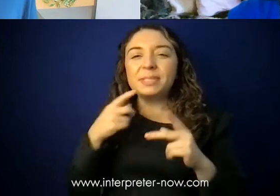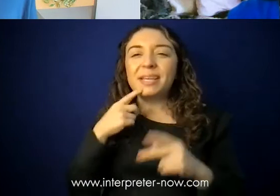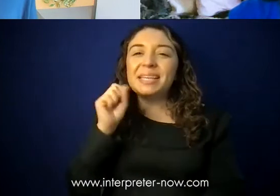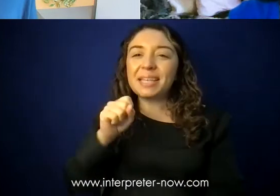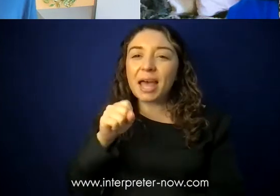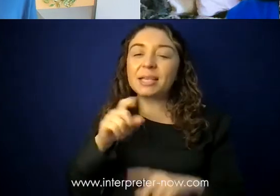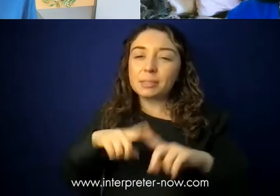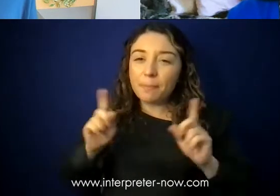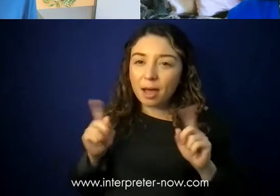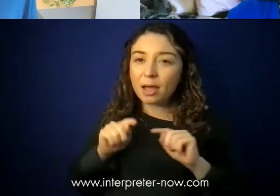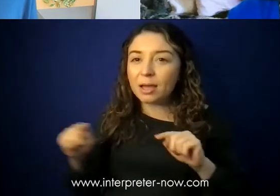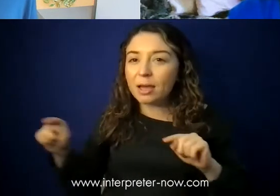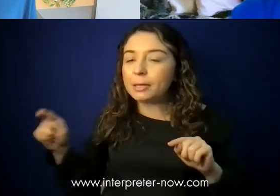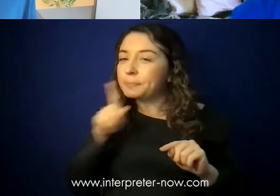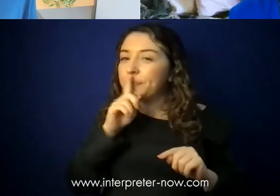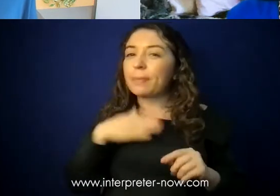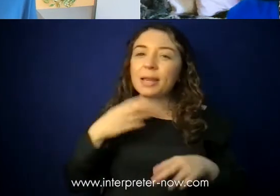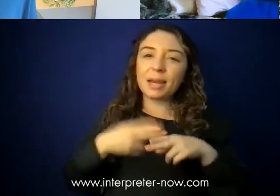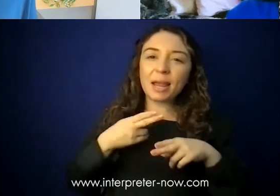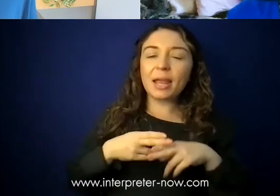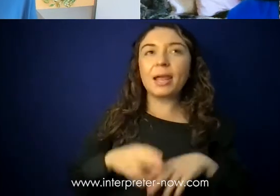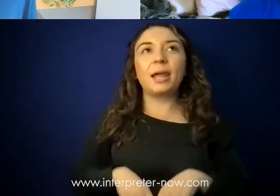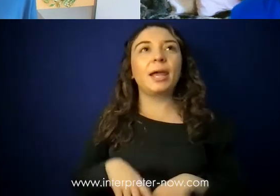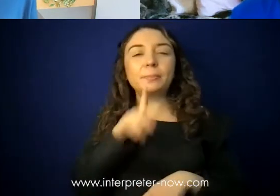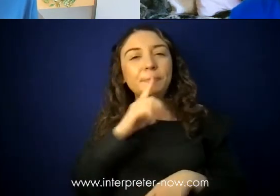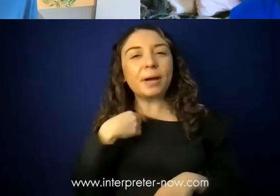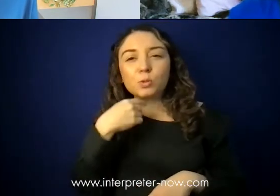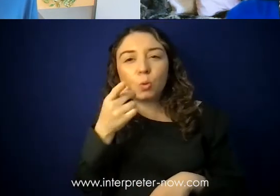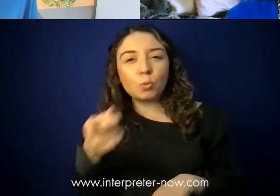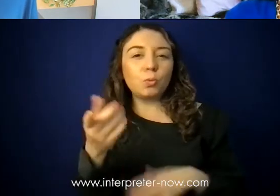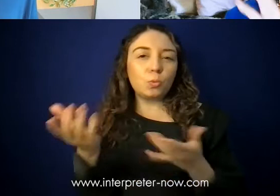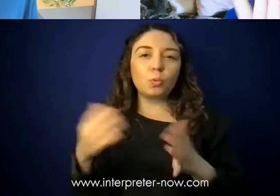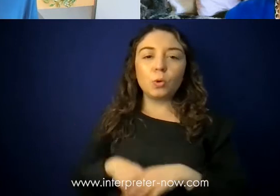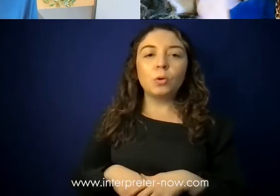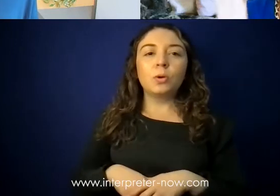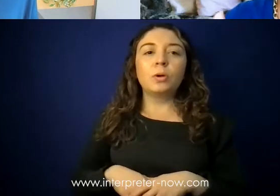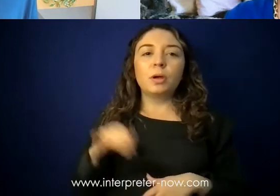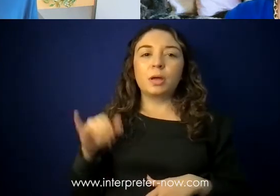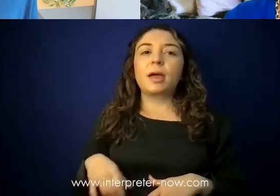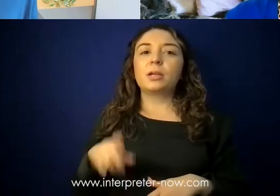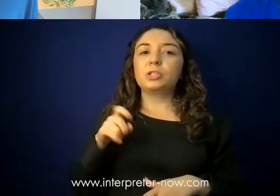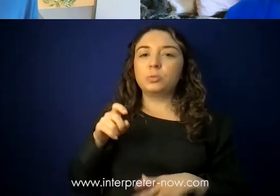Like, don't say my name entirely, or don't say that I told you, or whatever it might be. I think that needs to be respected.